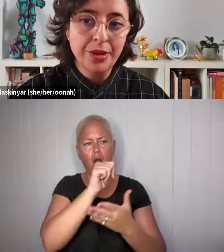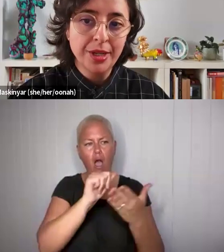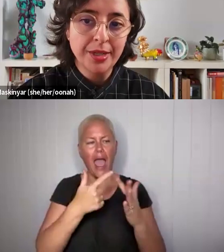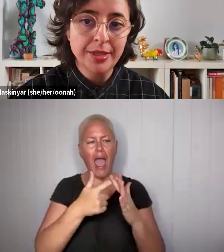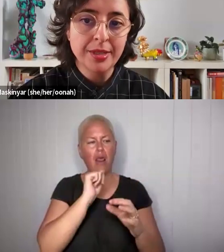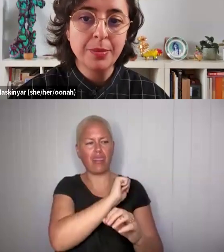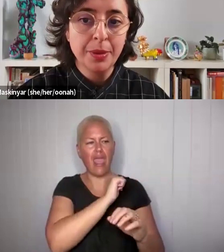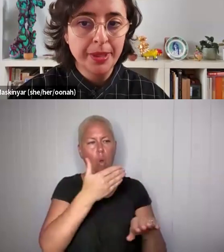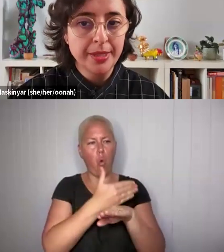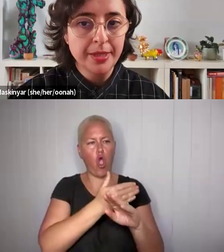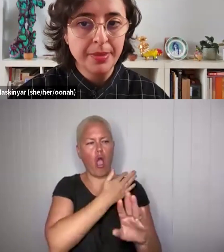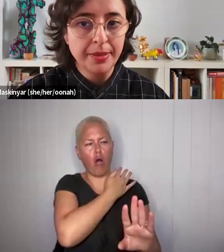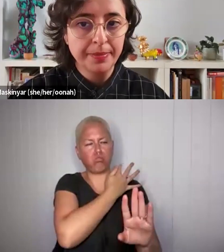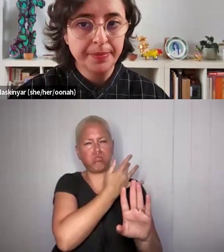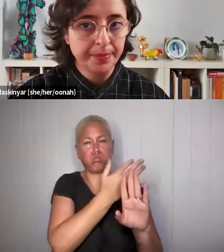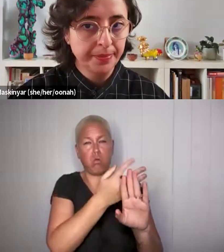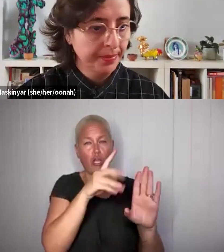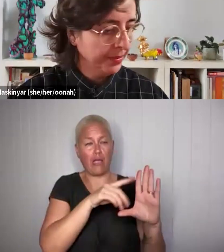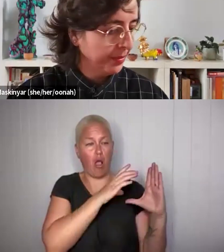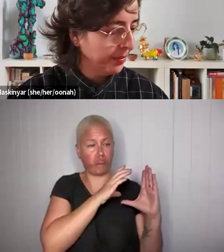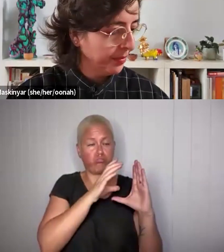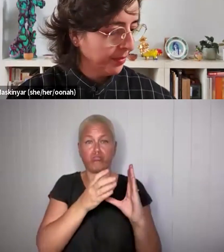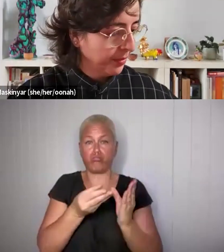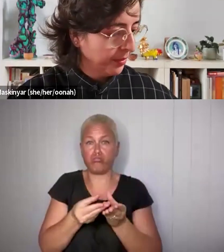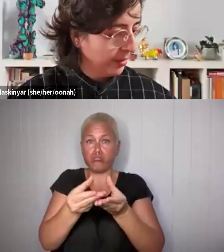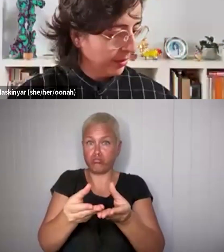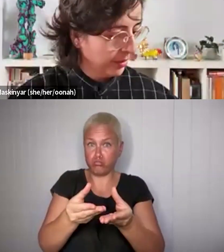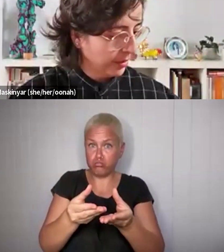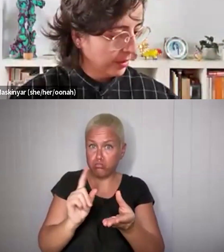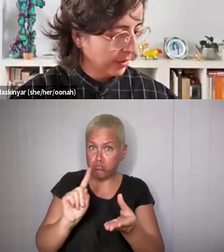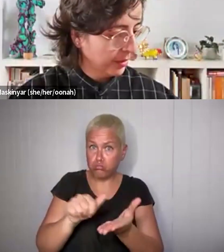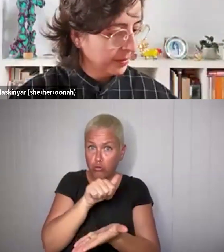30 years appropriate to submit?' >> It is totally appropriate to submit,